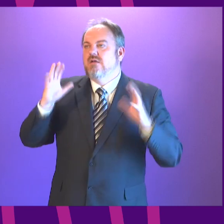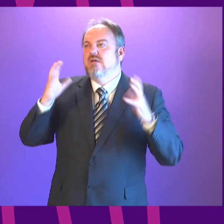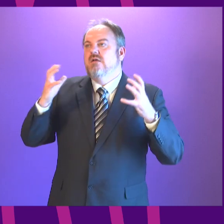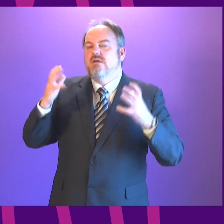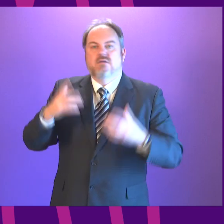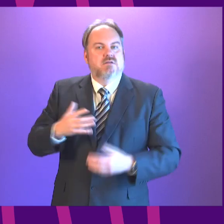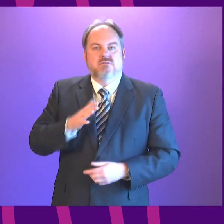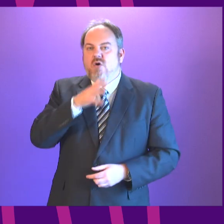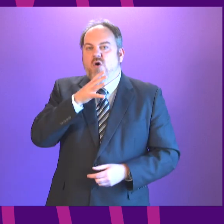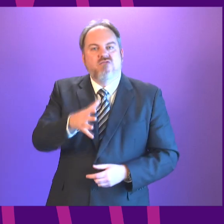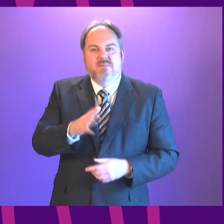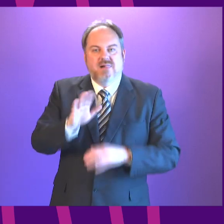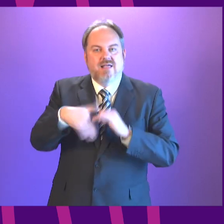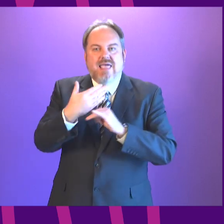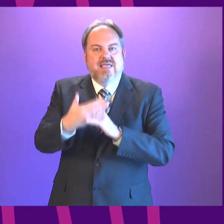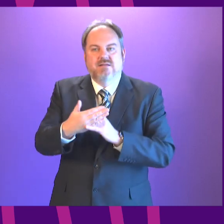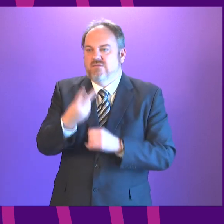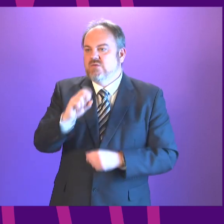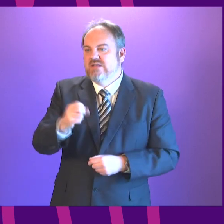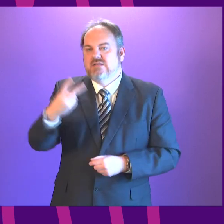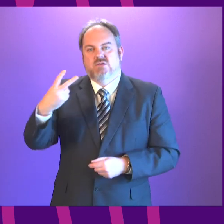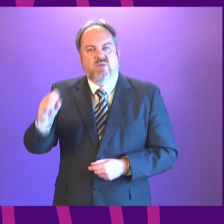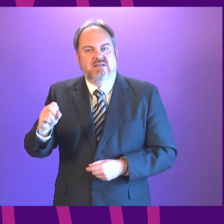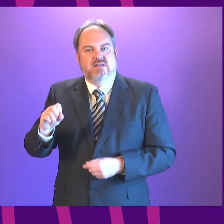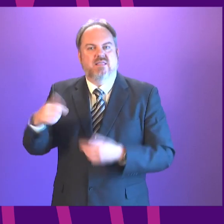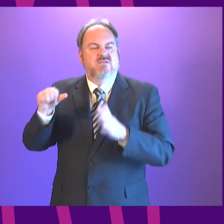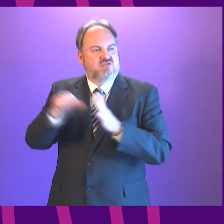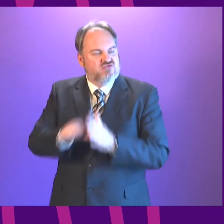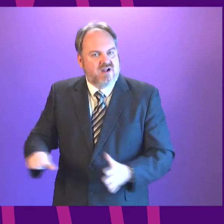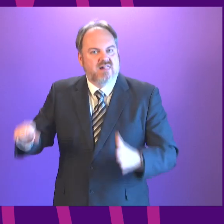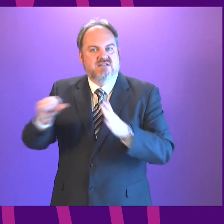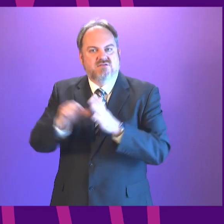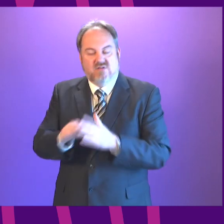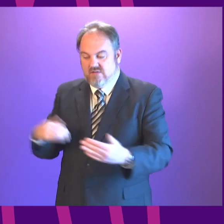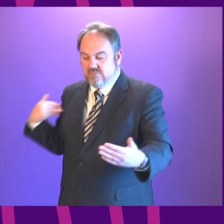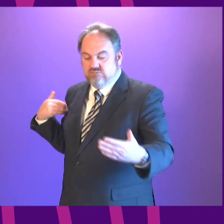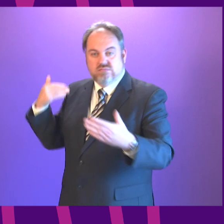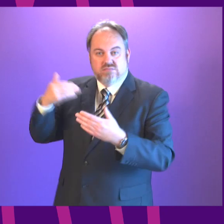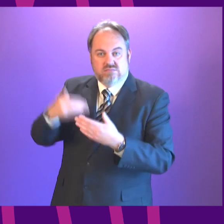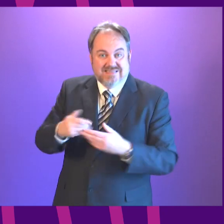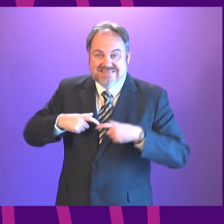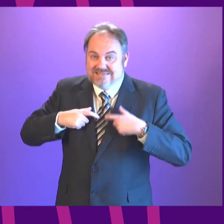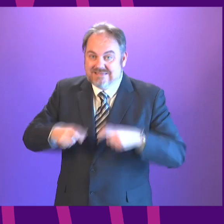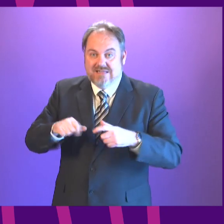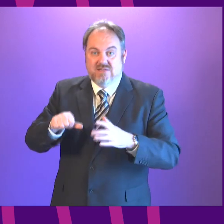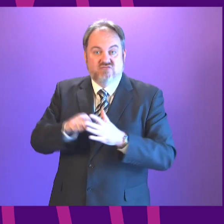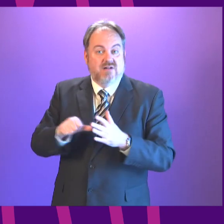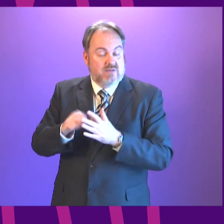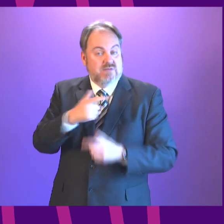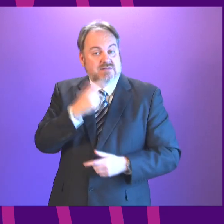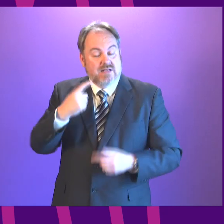Financial support will remain available for businesses affected and the Cabinet Secretary for Finance is urgently assessing what more the Scottish Government can do, in particular